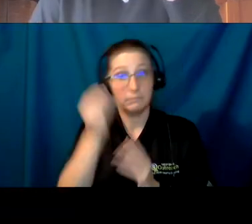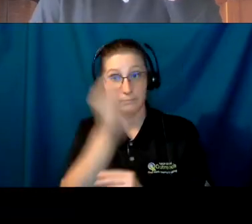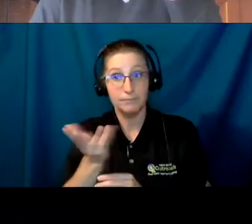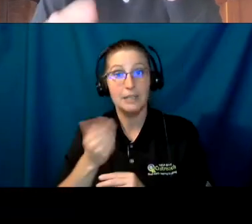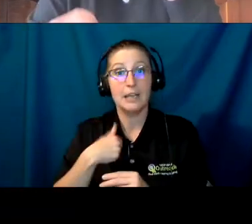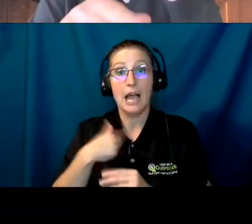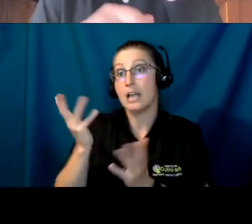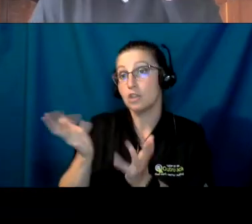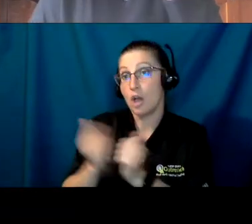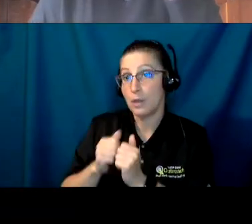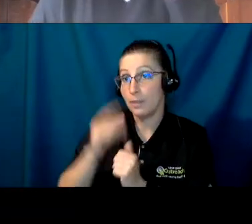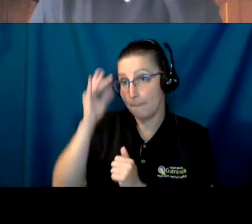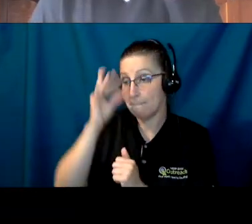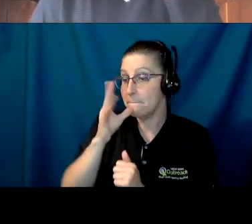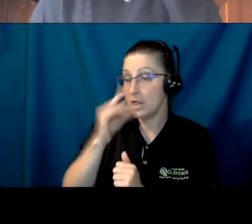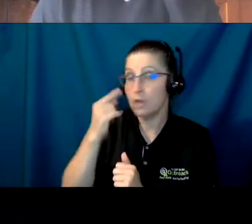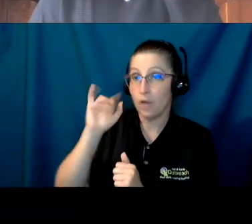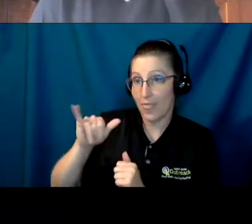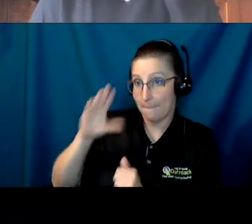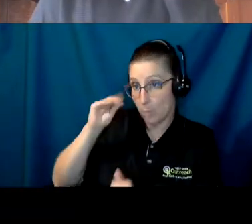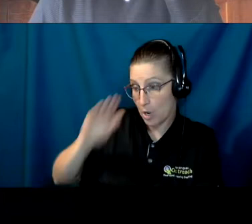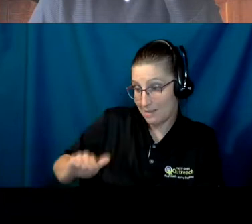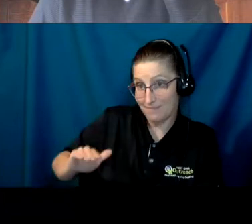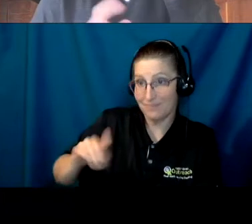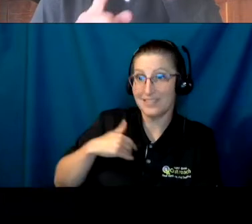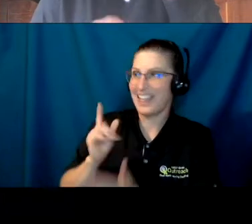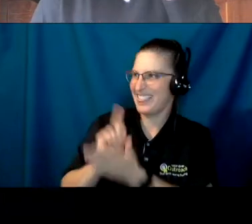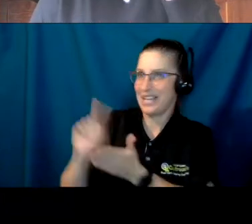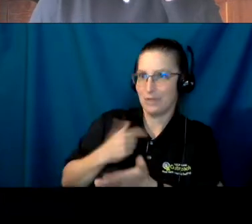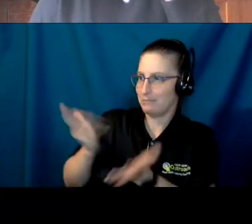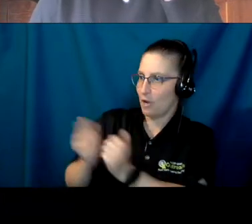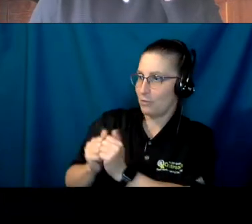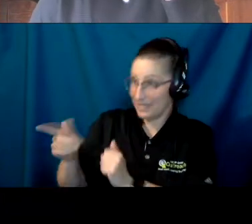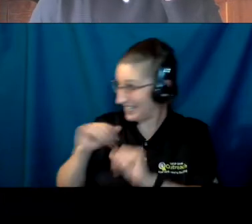mother of this little boy, last week, when I was asking if I could show this video, and